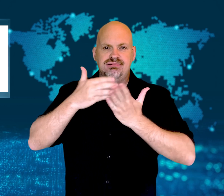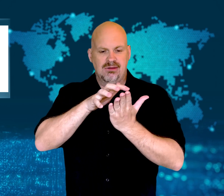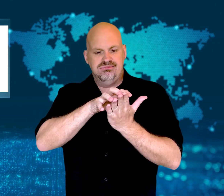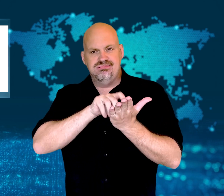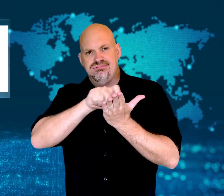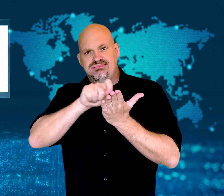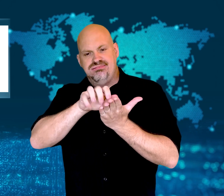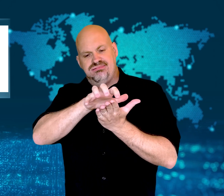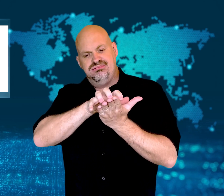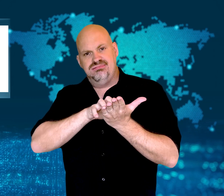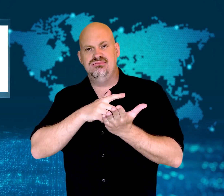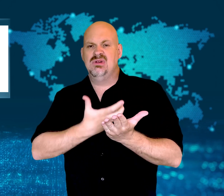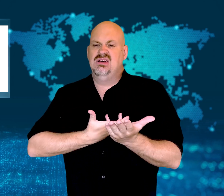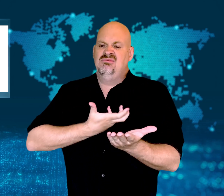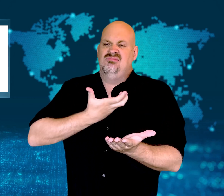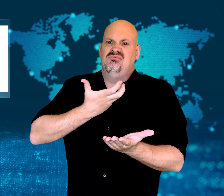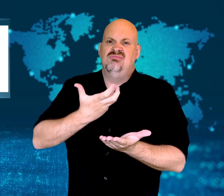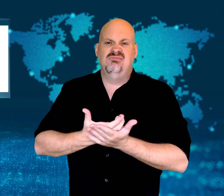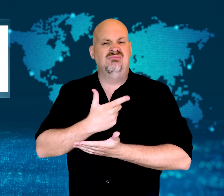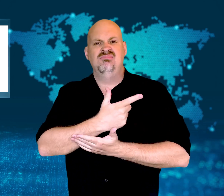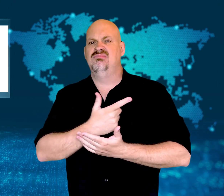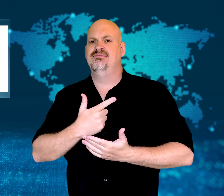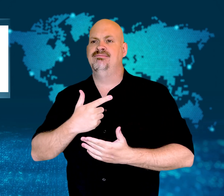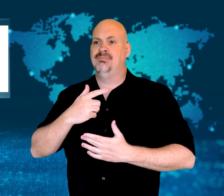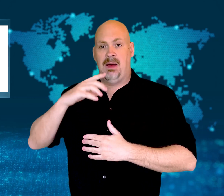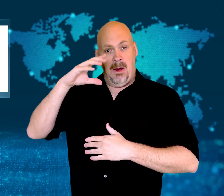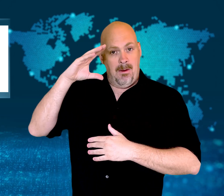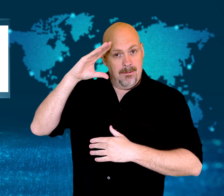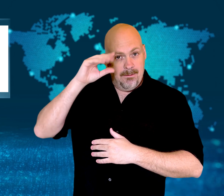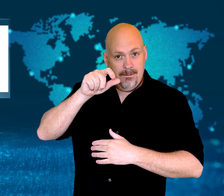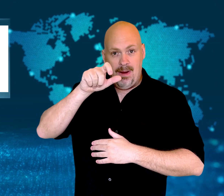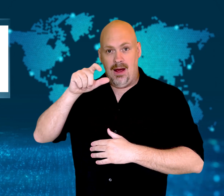he wrote citing his racist beliefs.